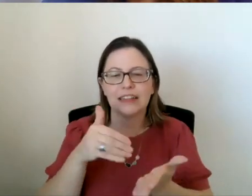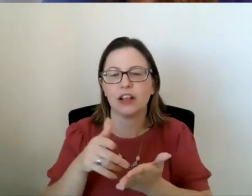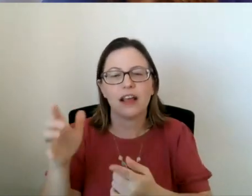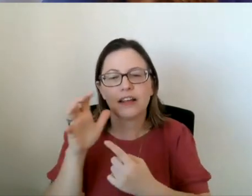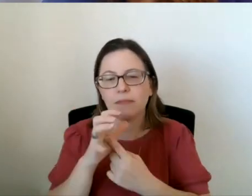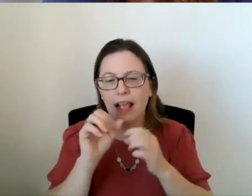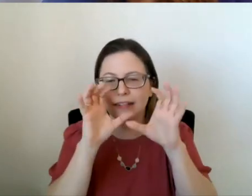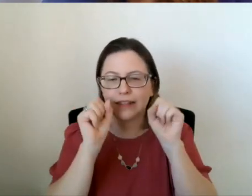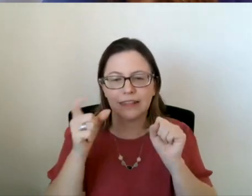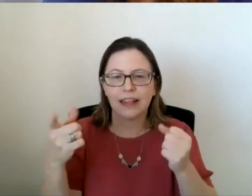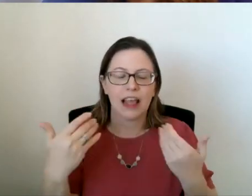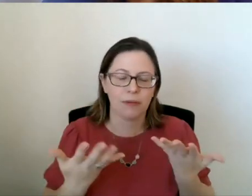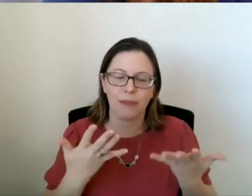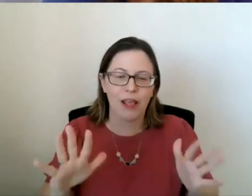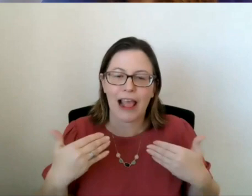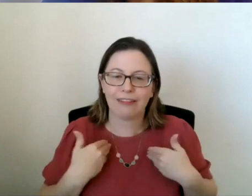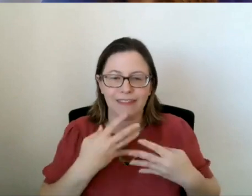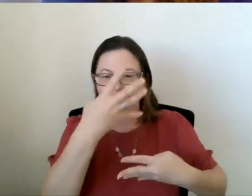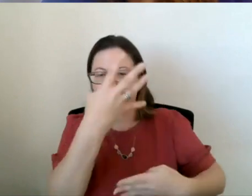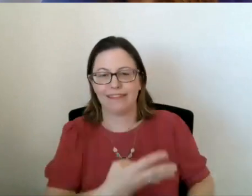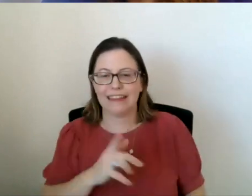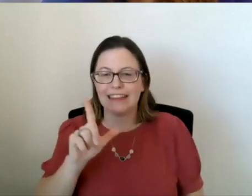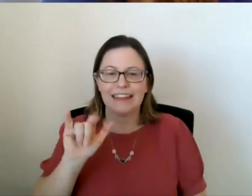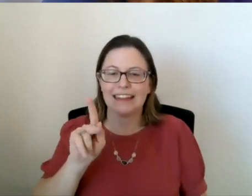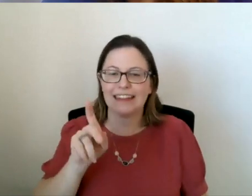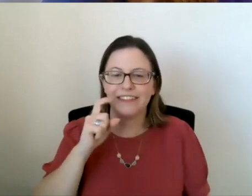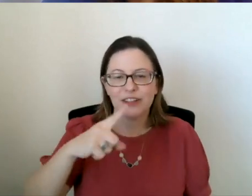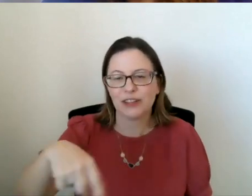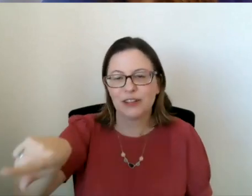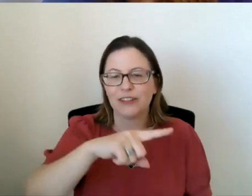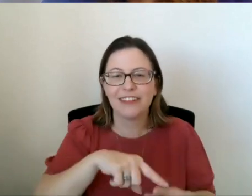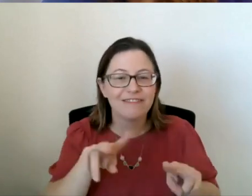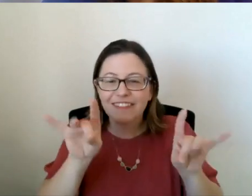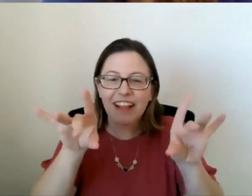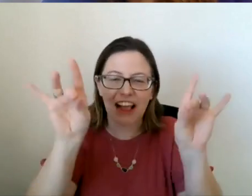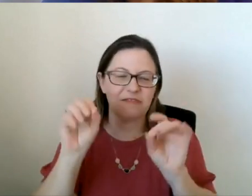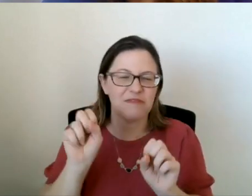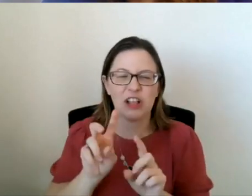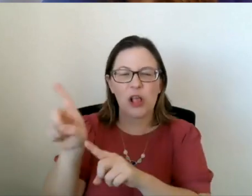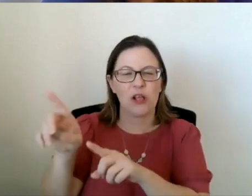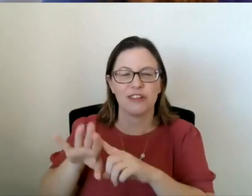the family, the PSD Family Resource Center. There are a whole host of links for you where